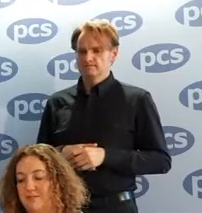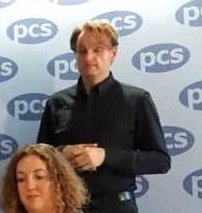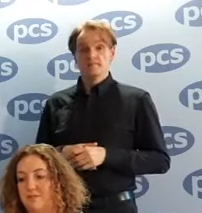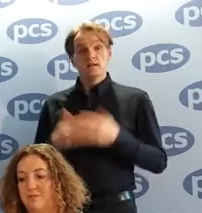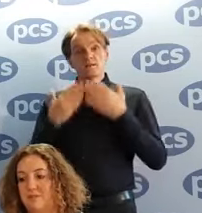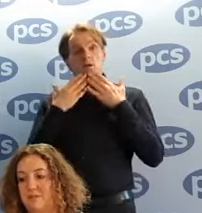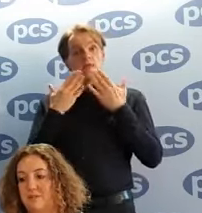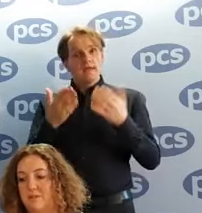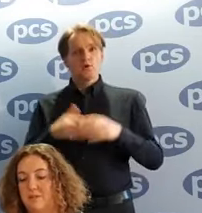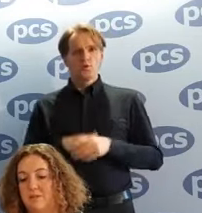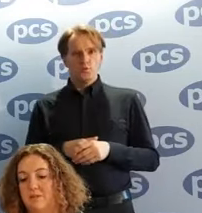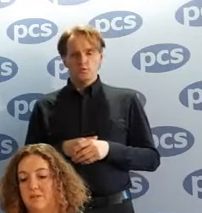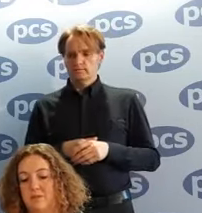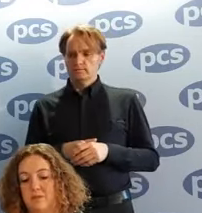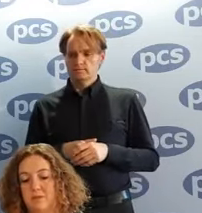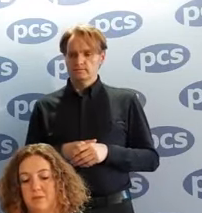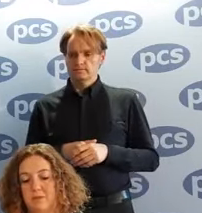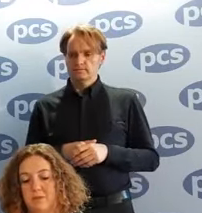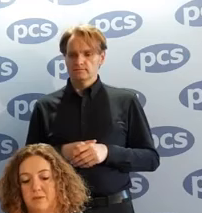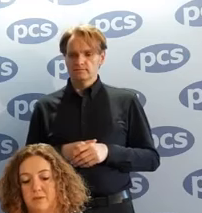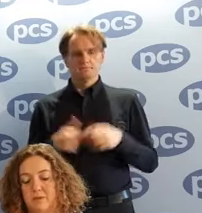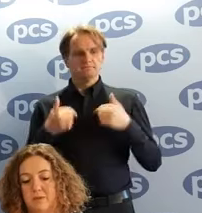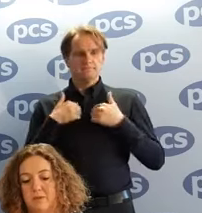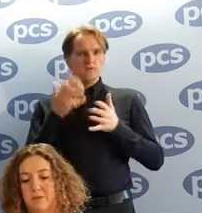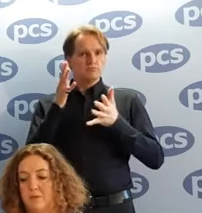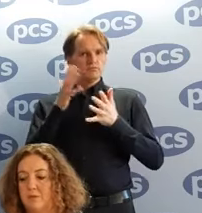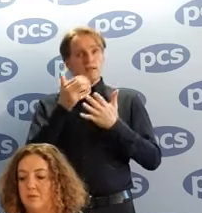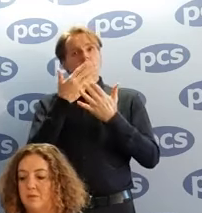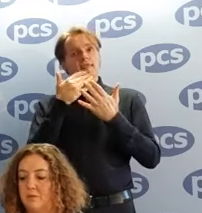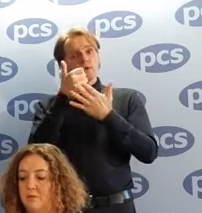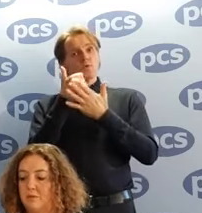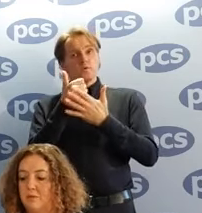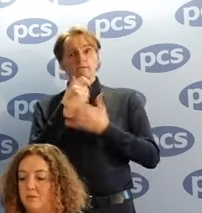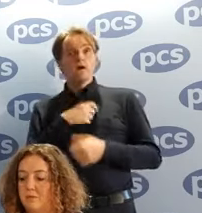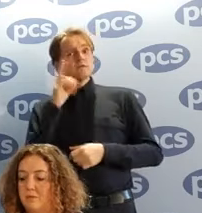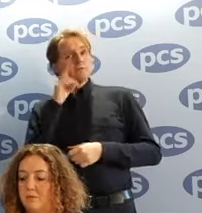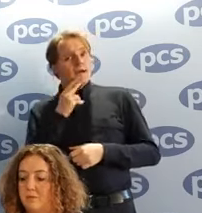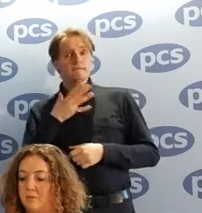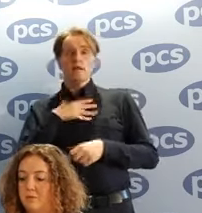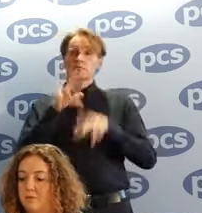much in terms of Richard for your support. So thank you very much